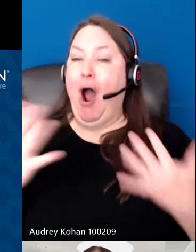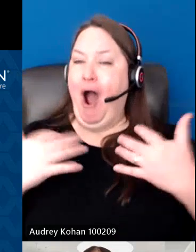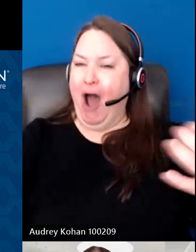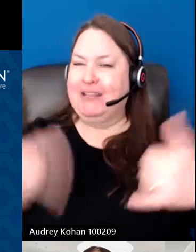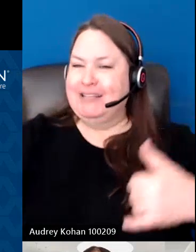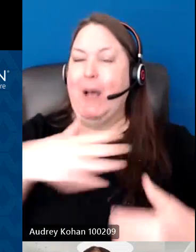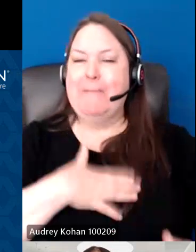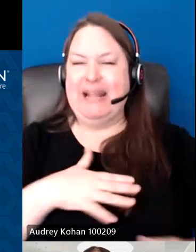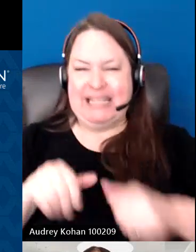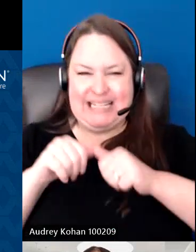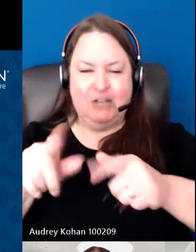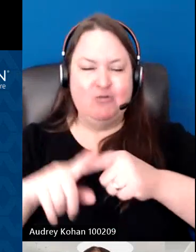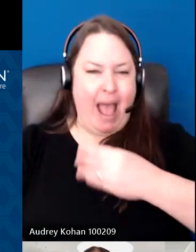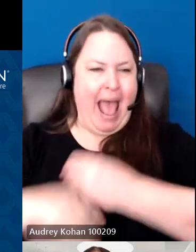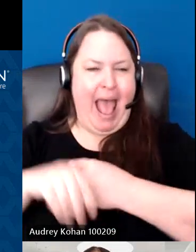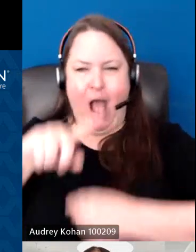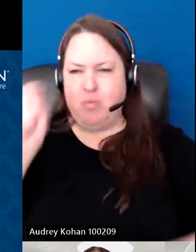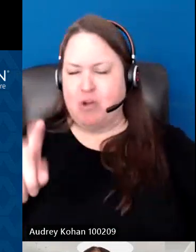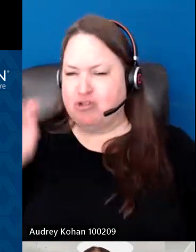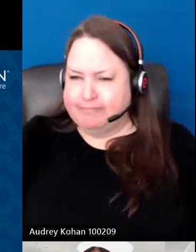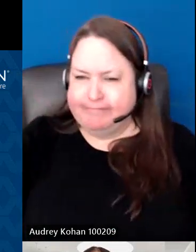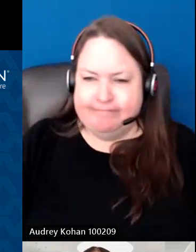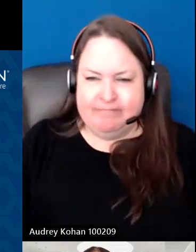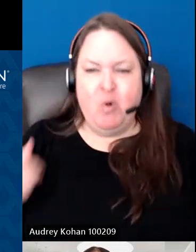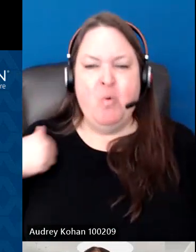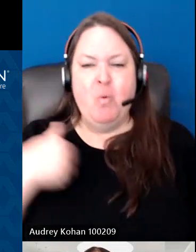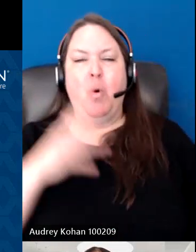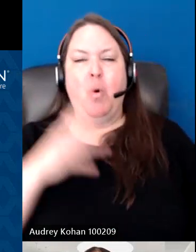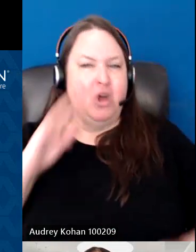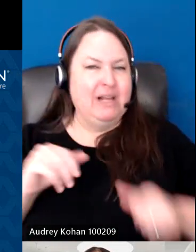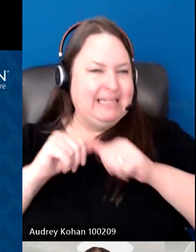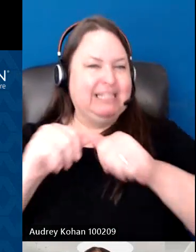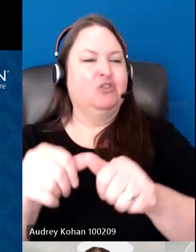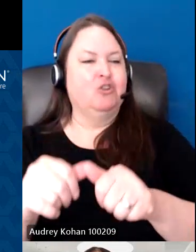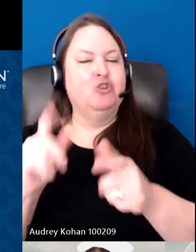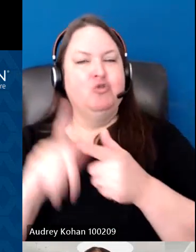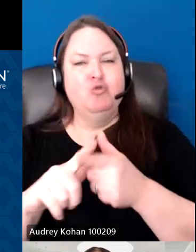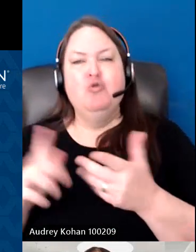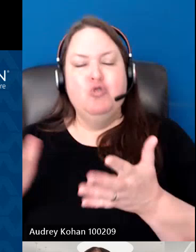continue to add questions uh into that session we will uh continue to curate those um but I'd